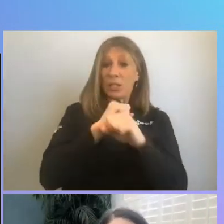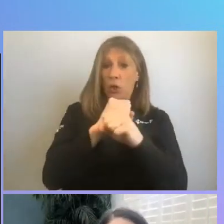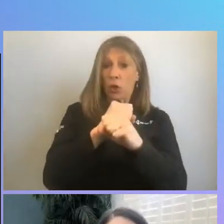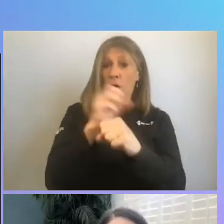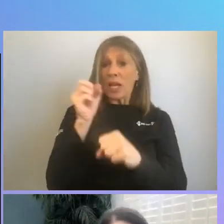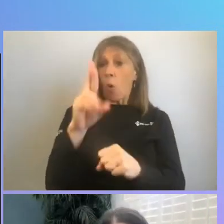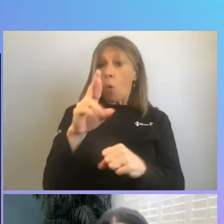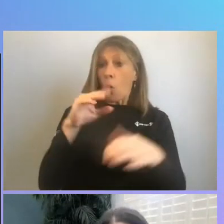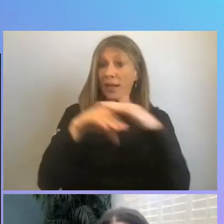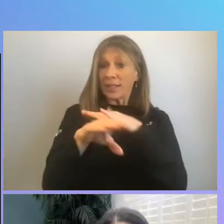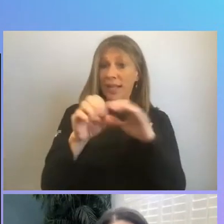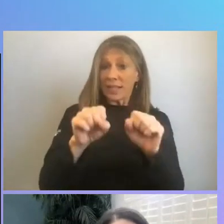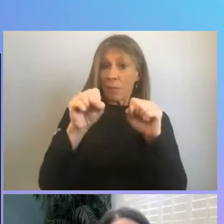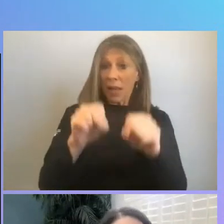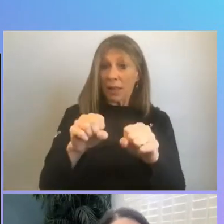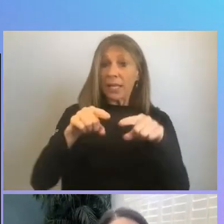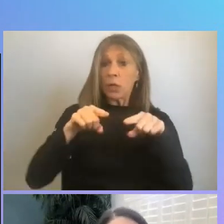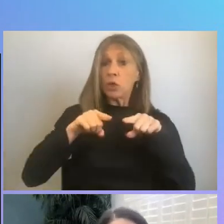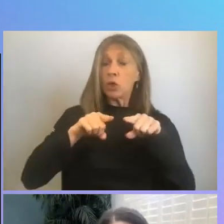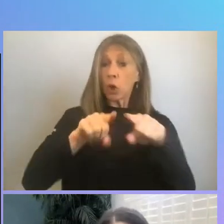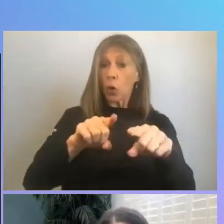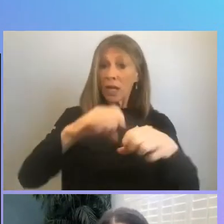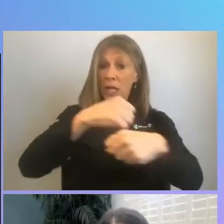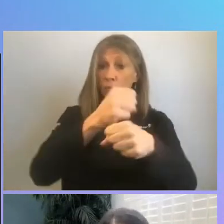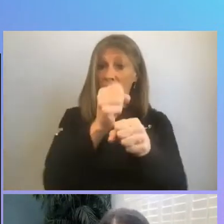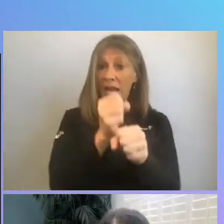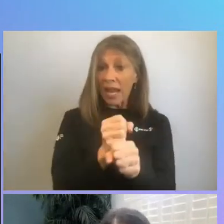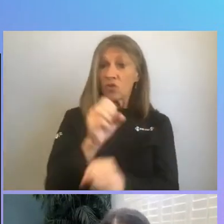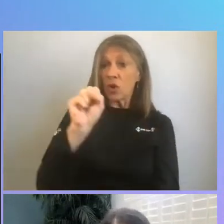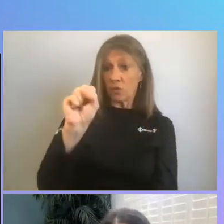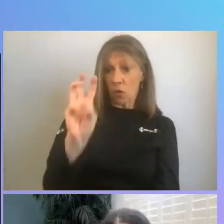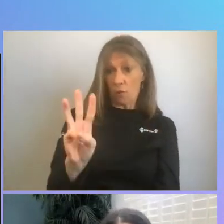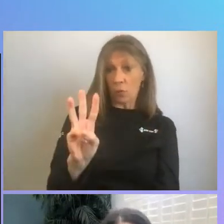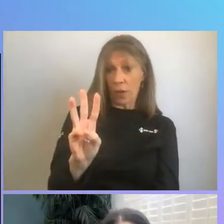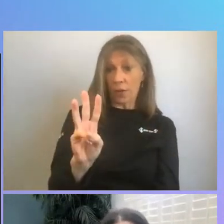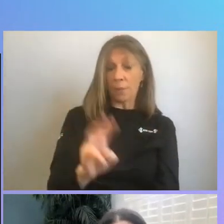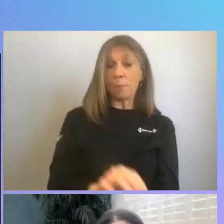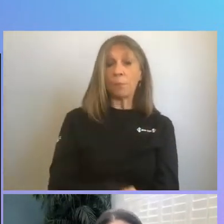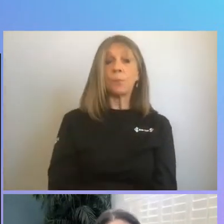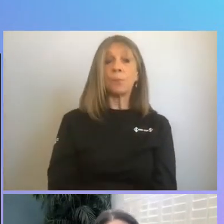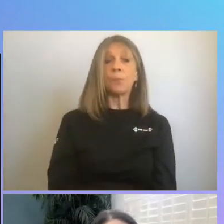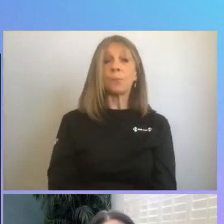creation of software where, um, how does that make you feel if